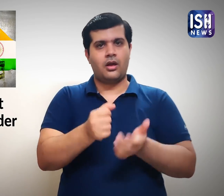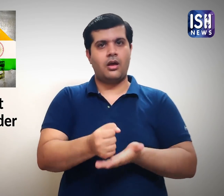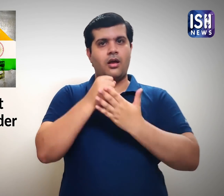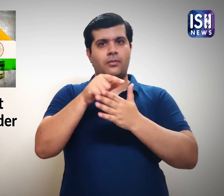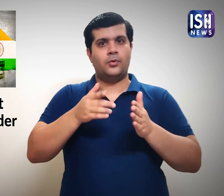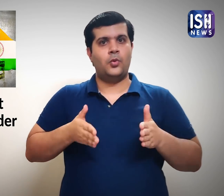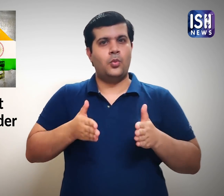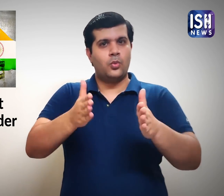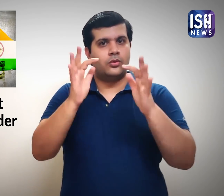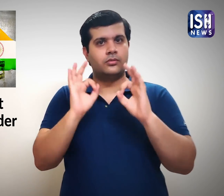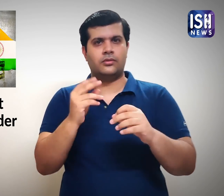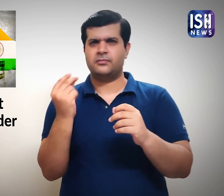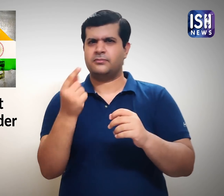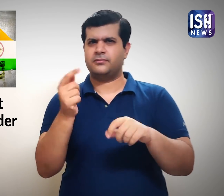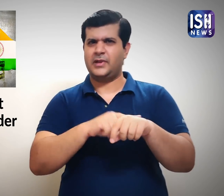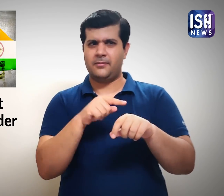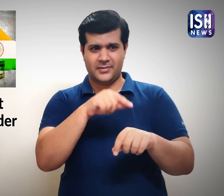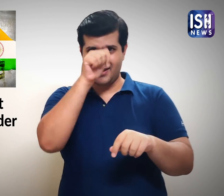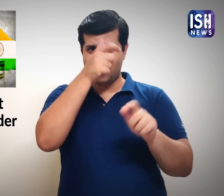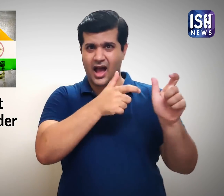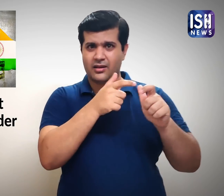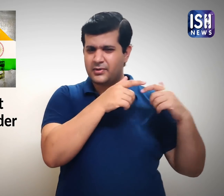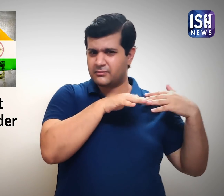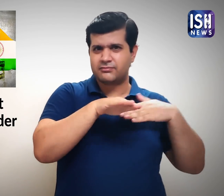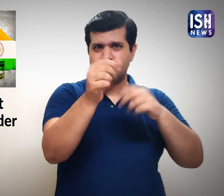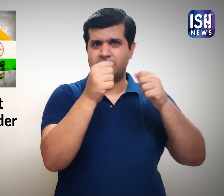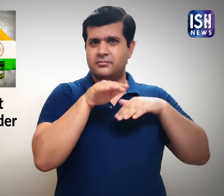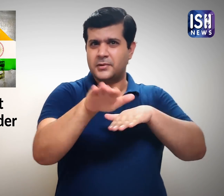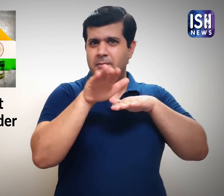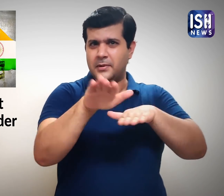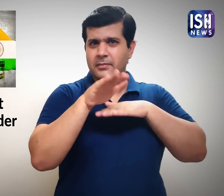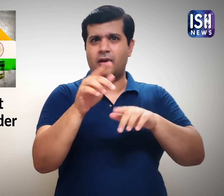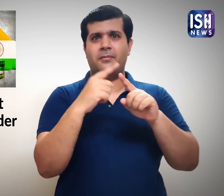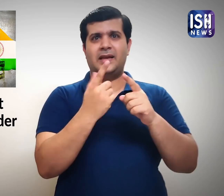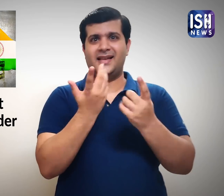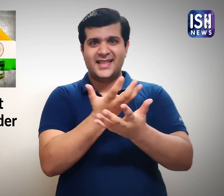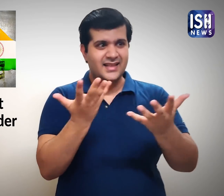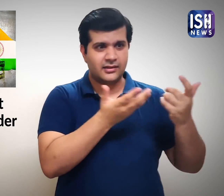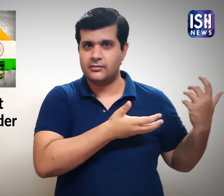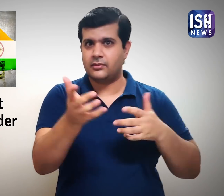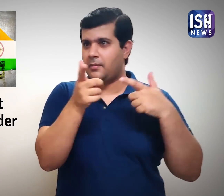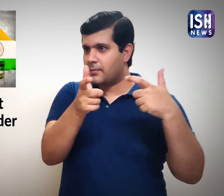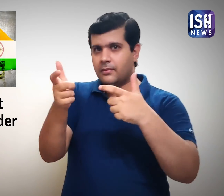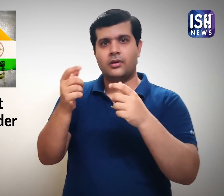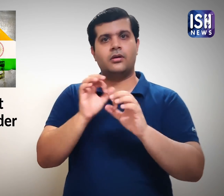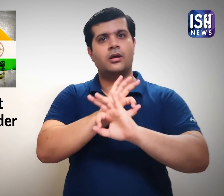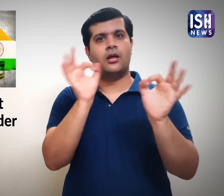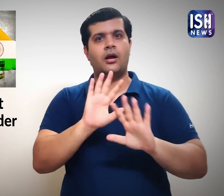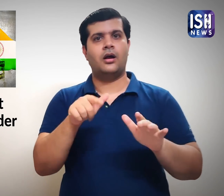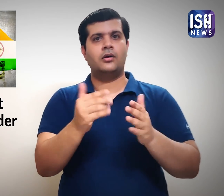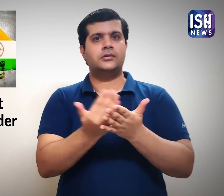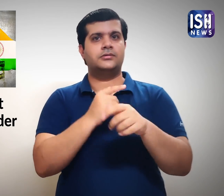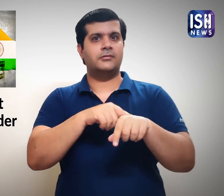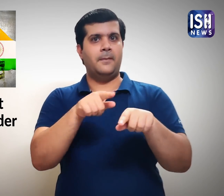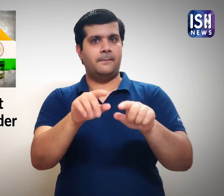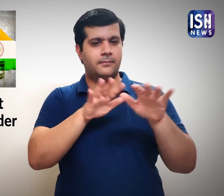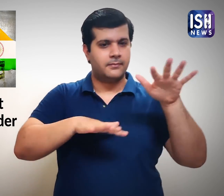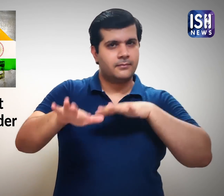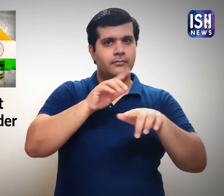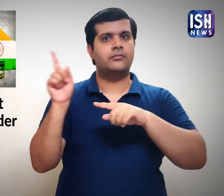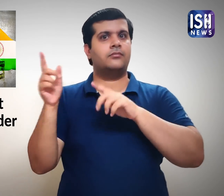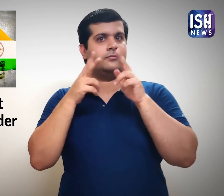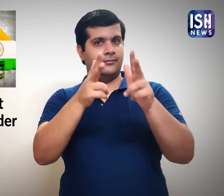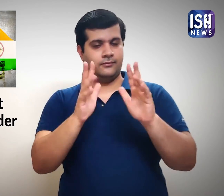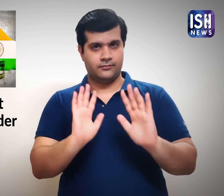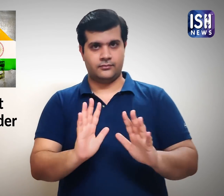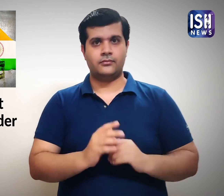the road could increase India’s capability to move men and material quickly, thereby saving time.